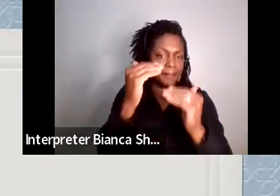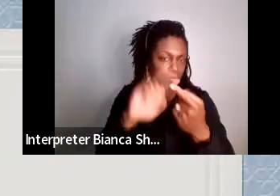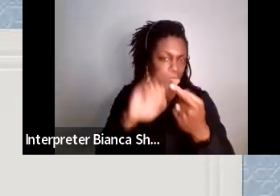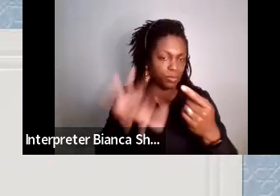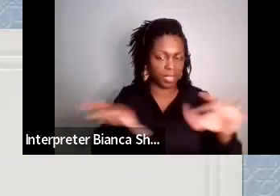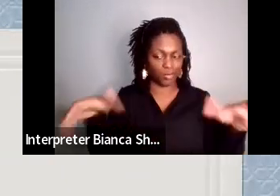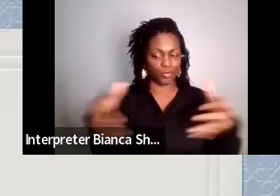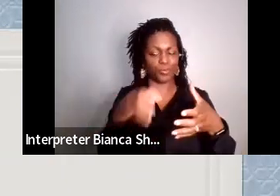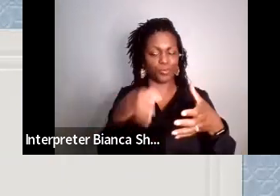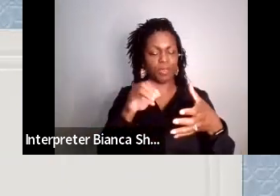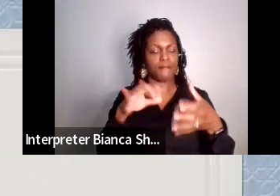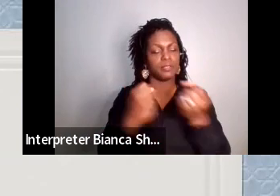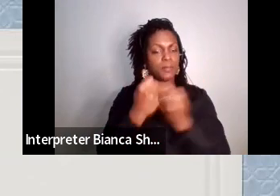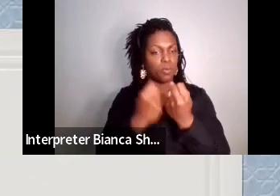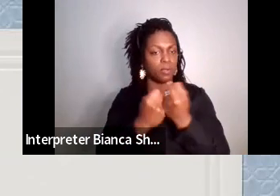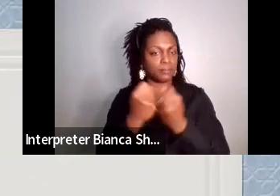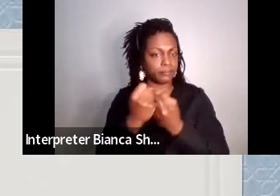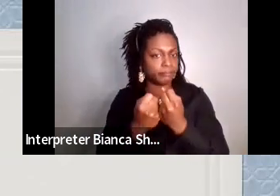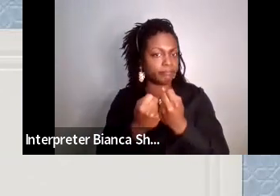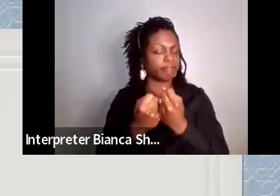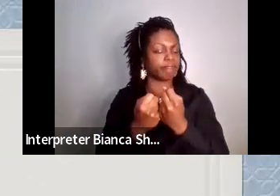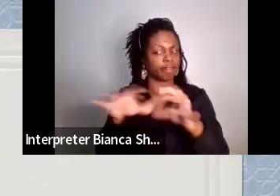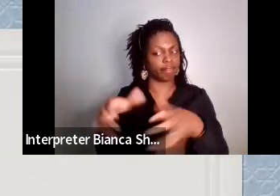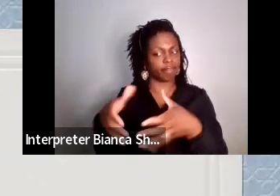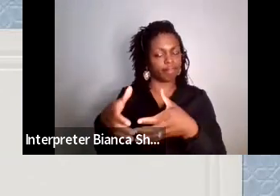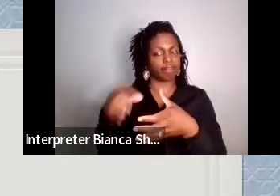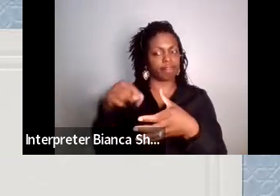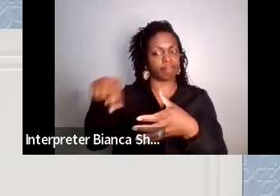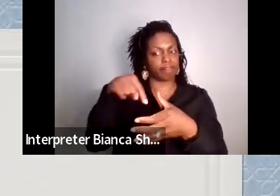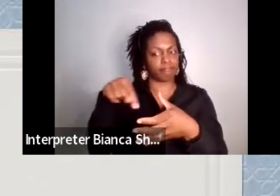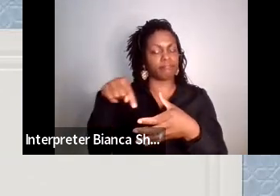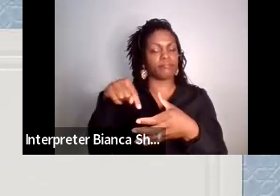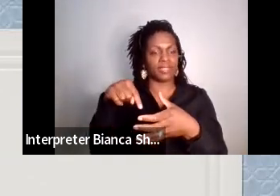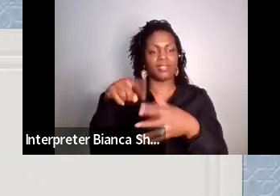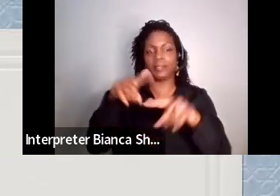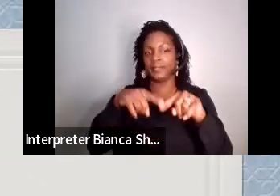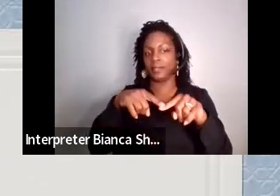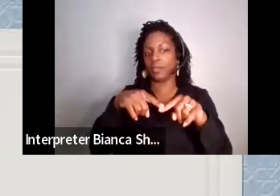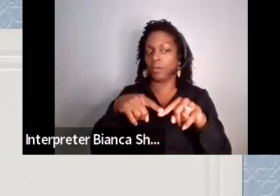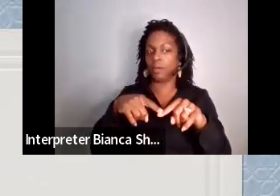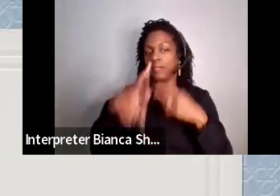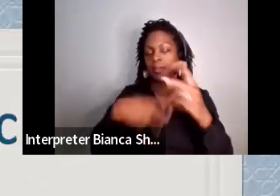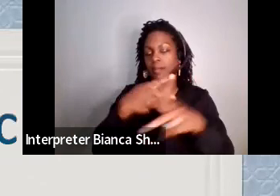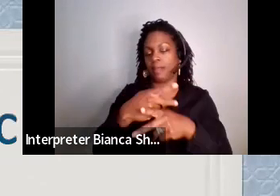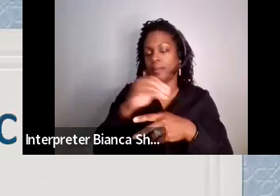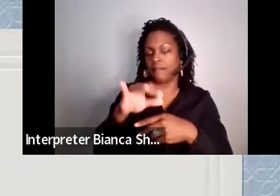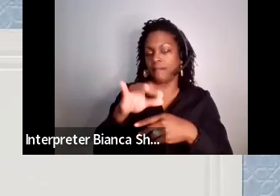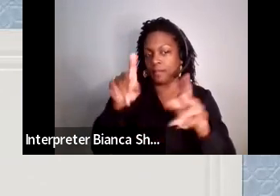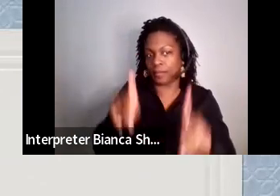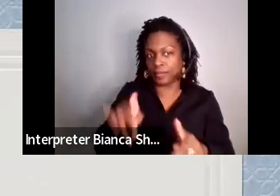Parents train support parents. based on demographics we know that we're gonna be limited.